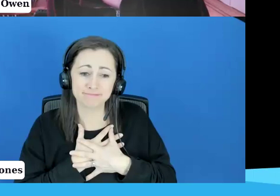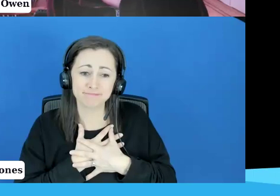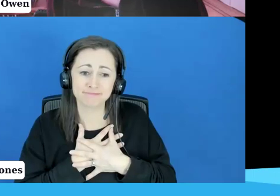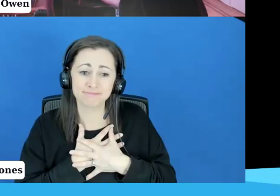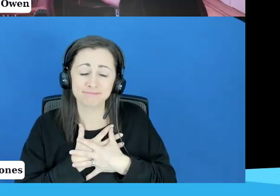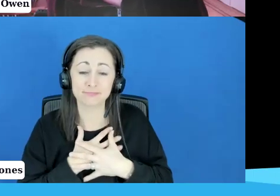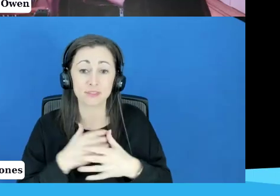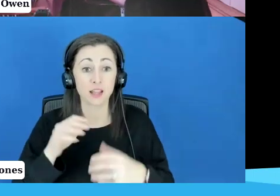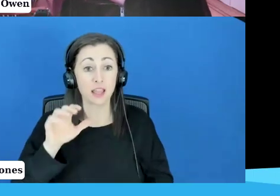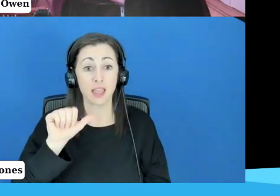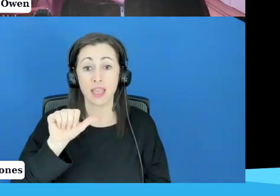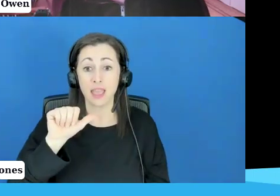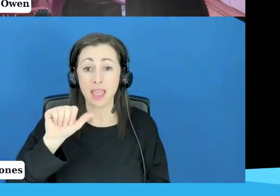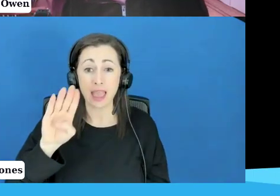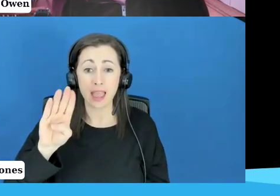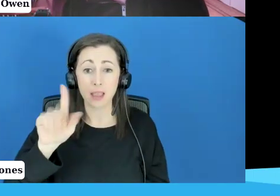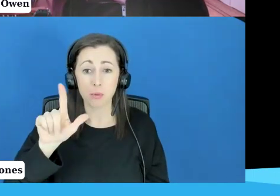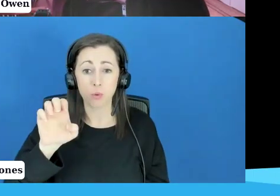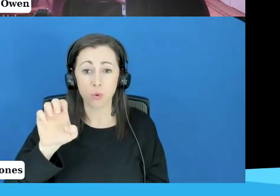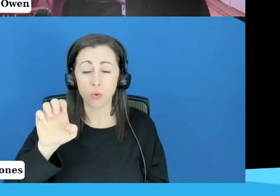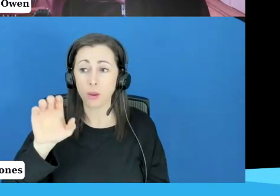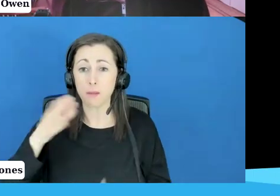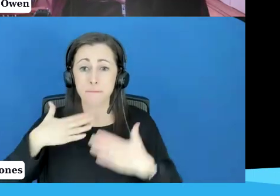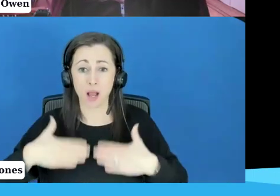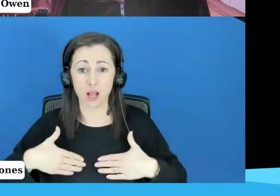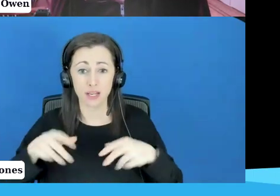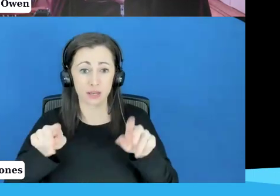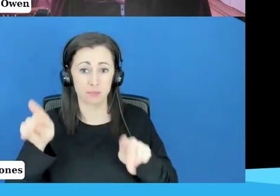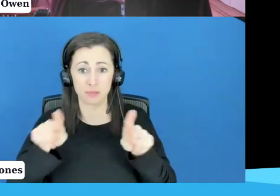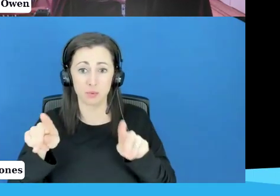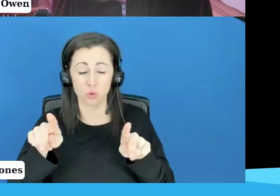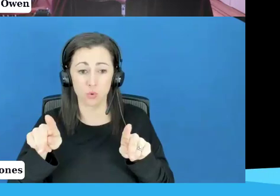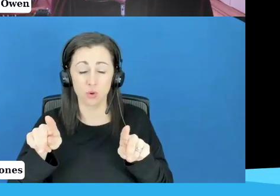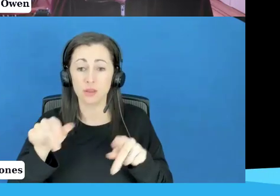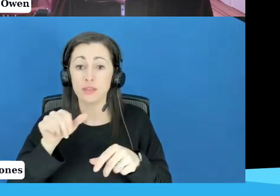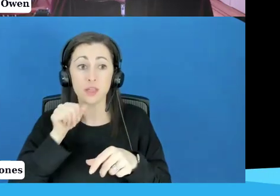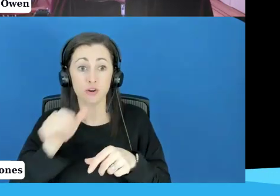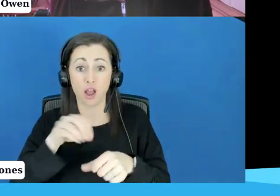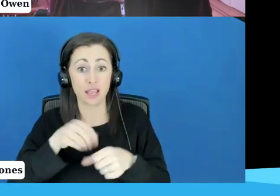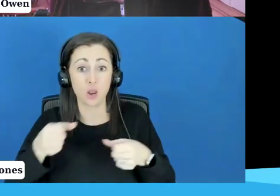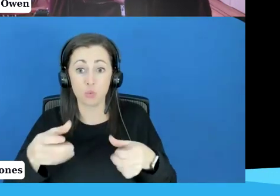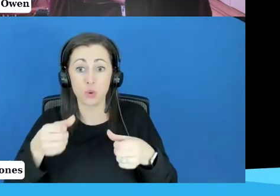Like, able-bodied people in non-wheelchairs don't get that. That's special and adorable to wheelchair parents.